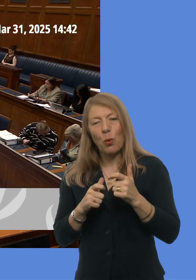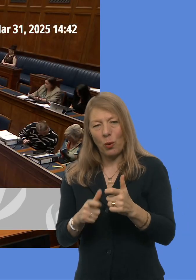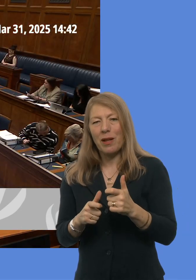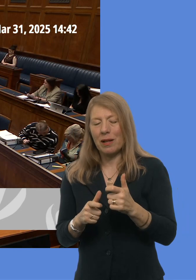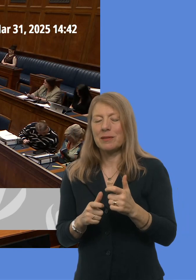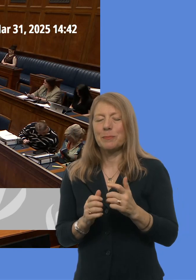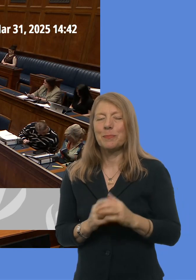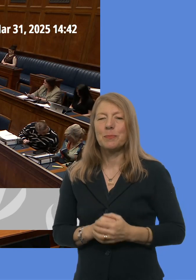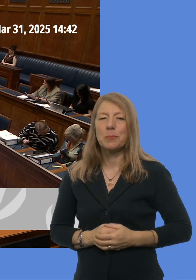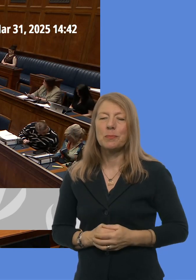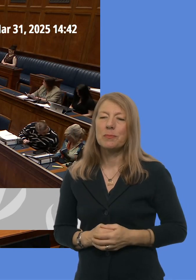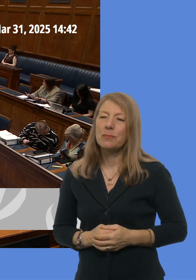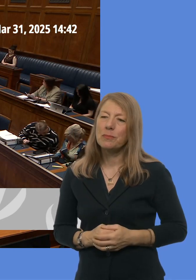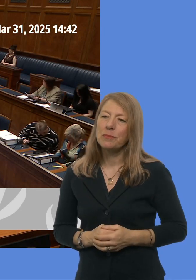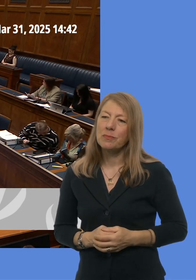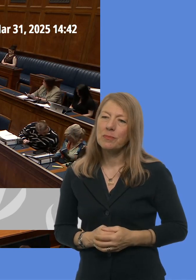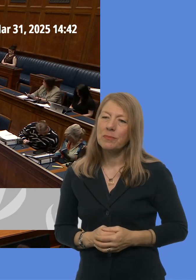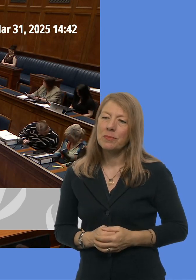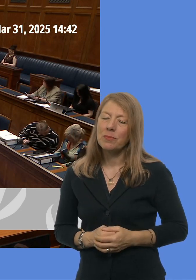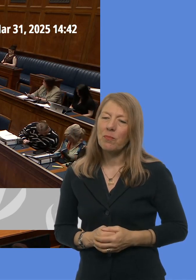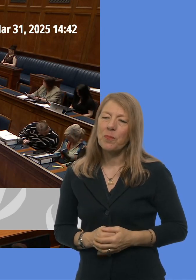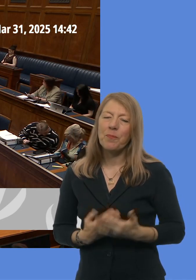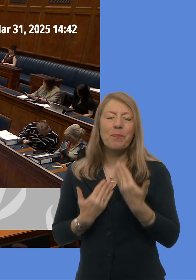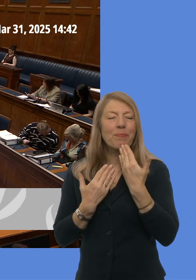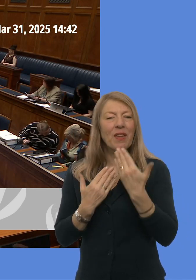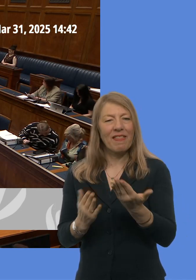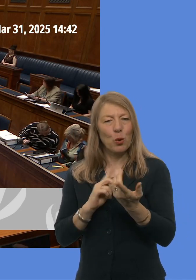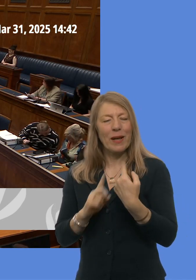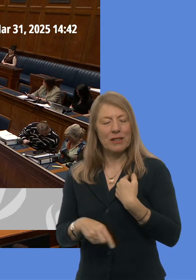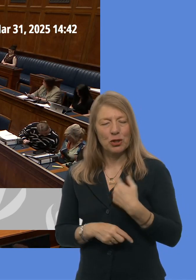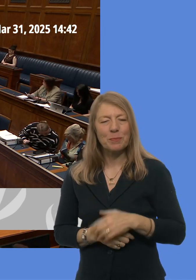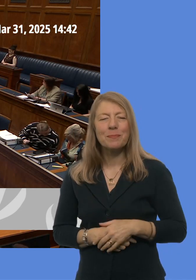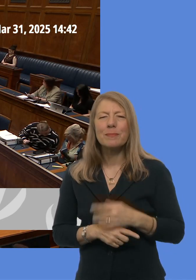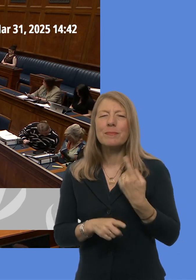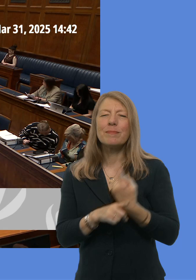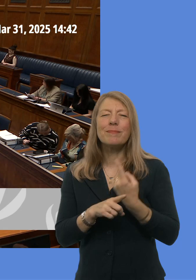I thank the First Minister for the answer. On the redress schemes that were mentioned, just